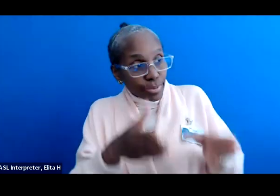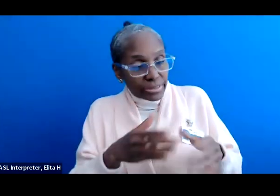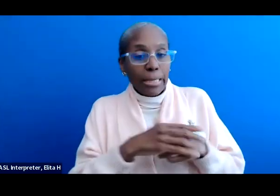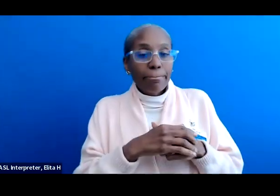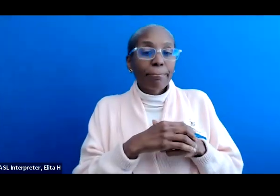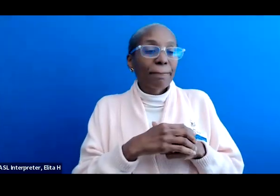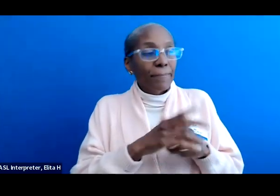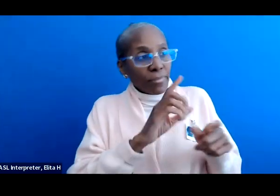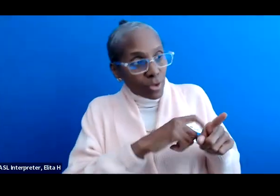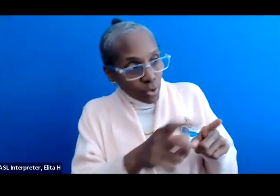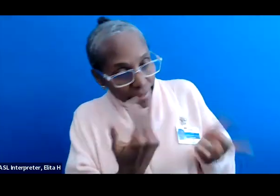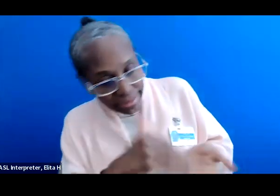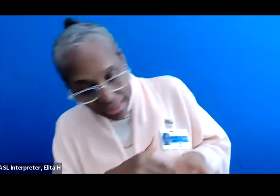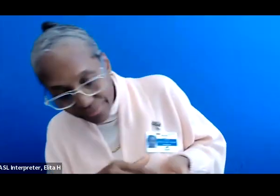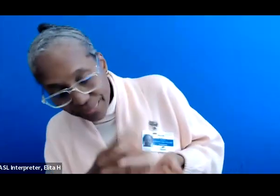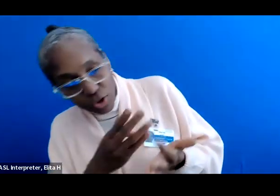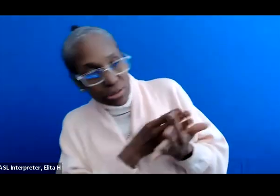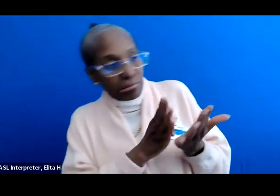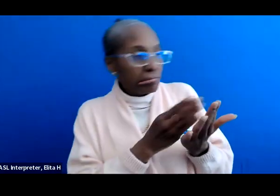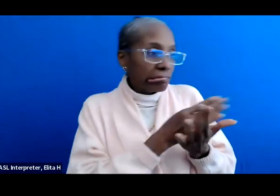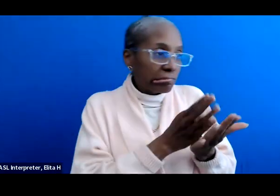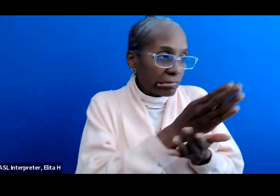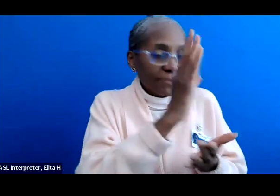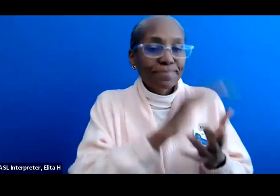kind of wiggle your way around and see.